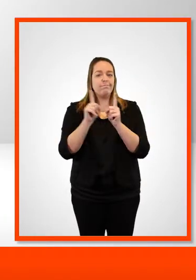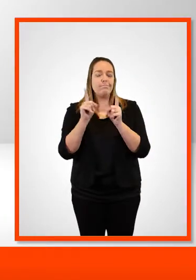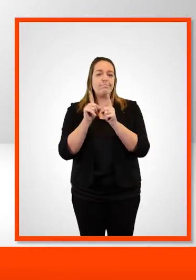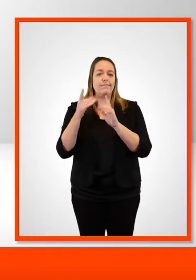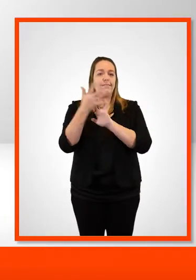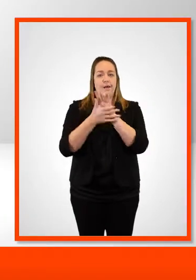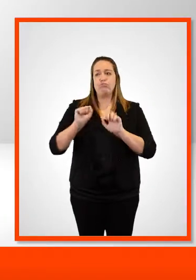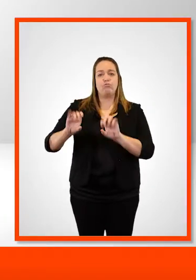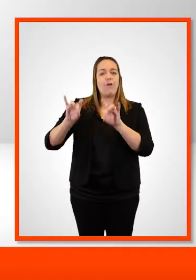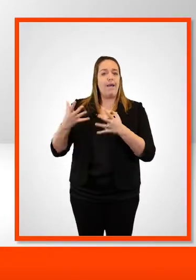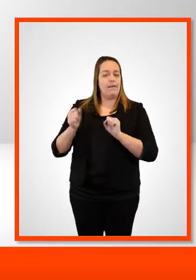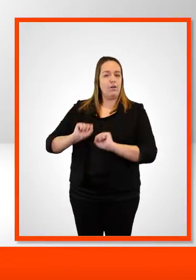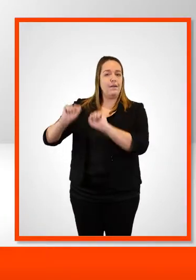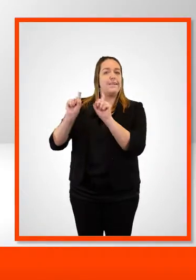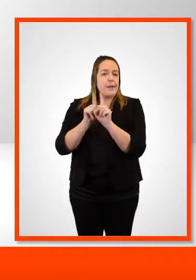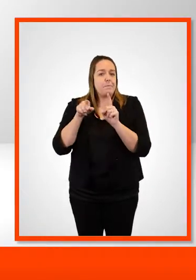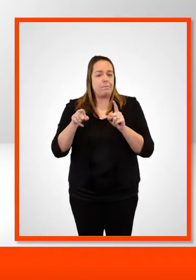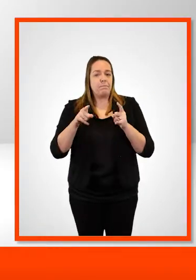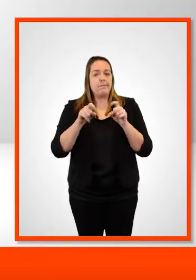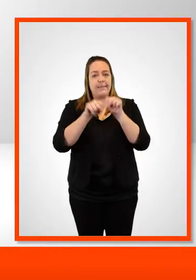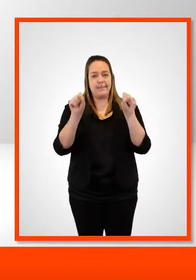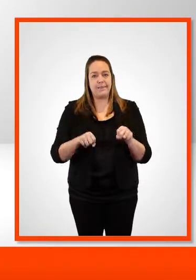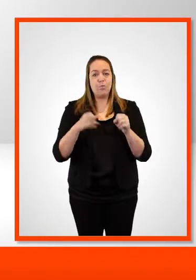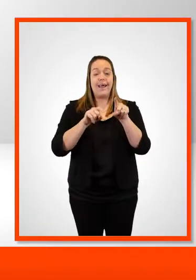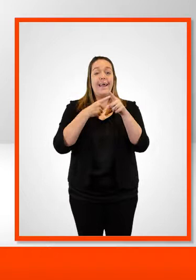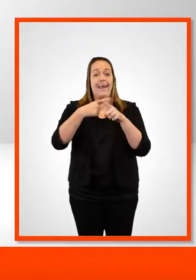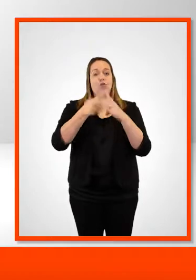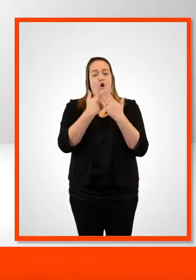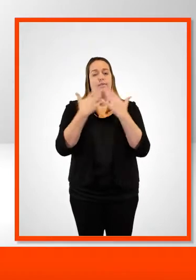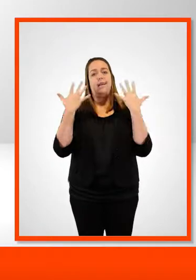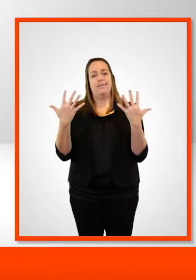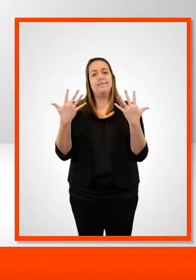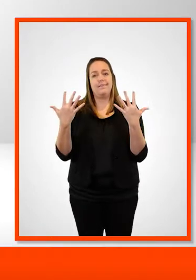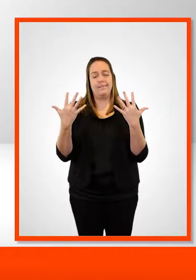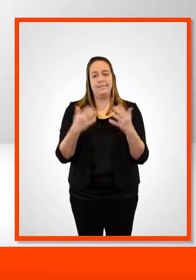in Australia where you put English on your hands in some signed English.